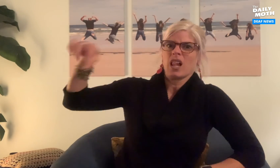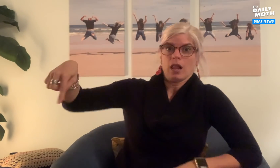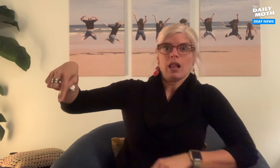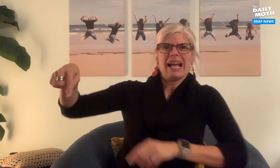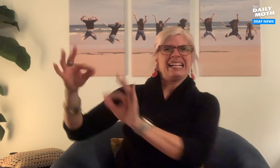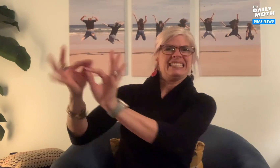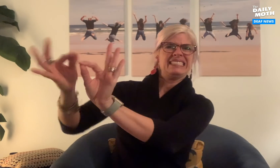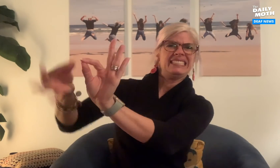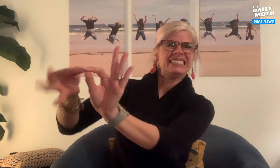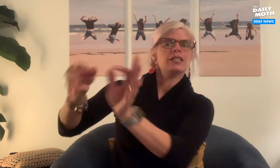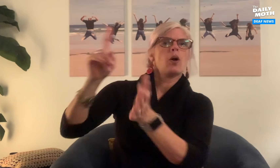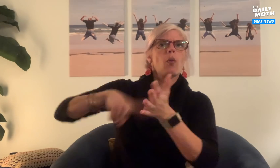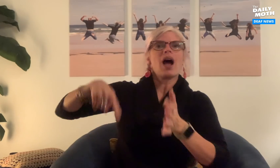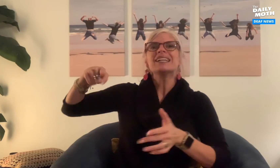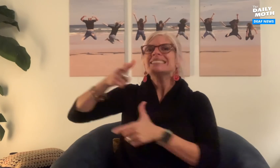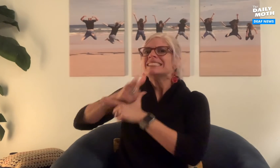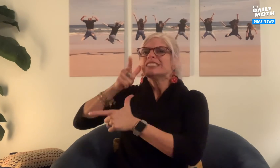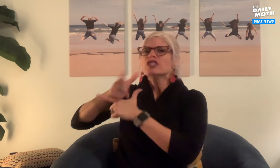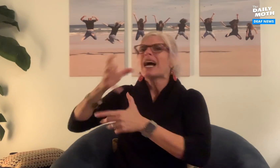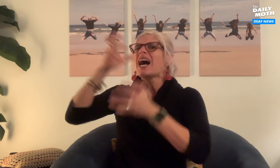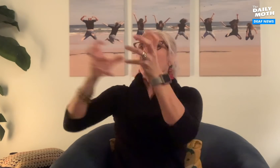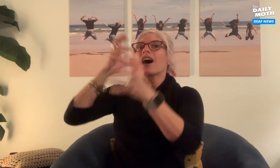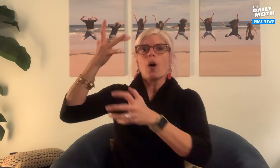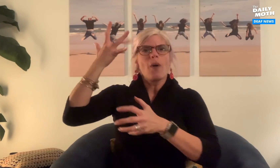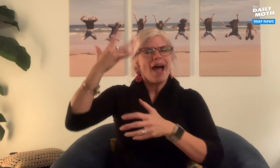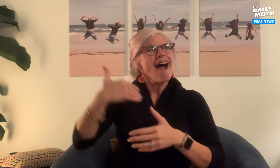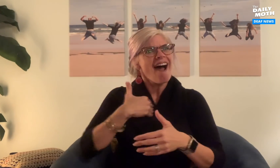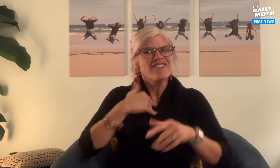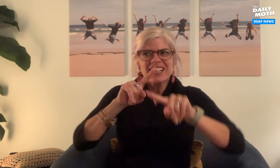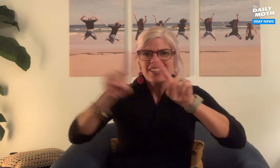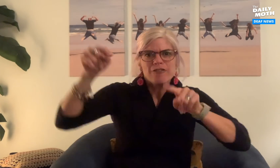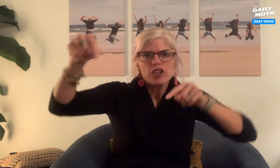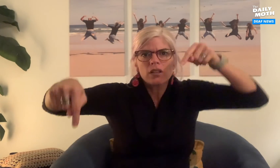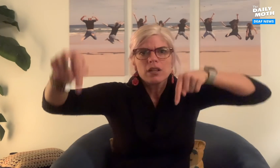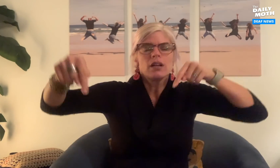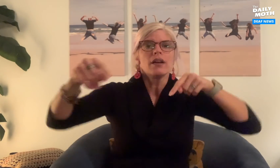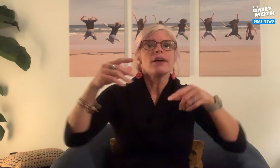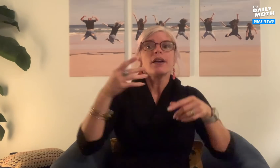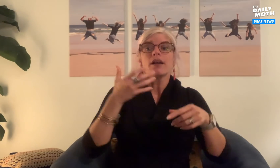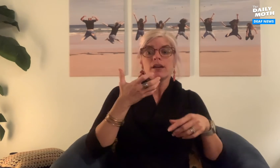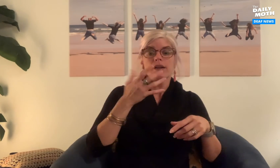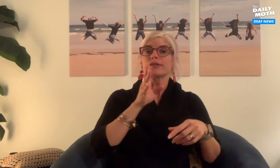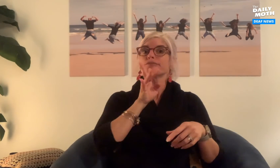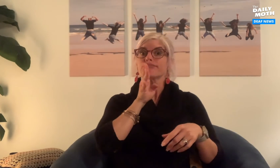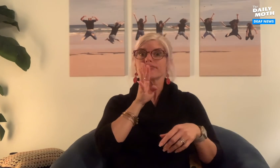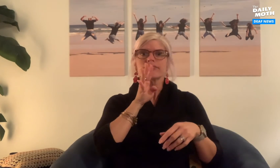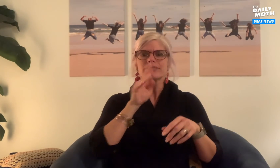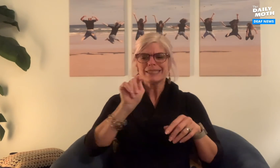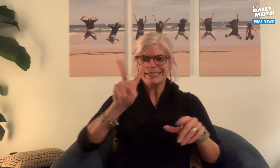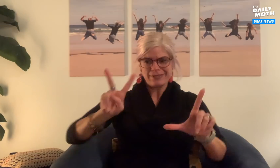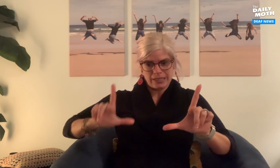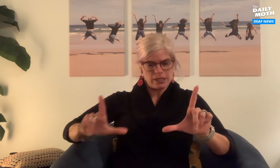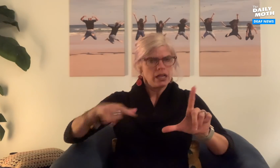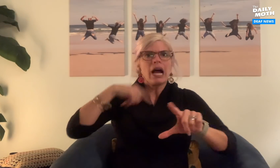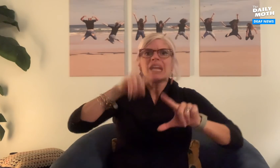hid his tax returns and that we need a president